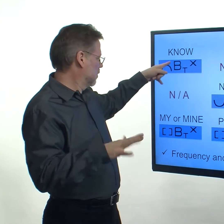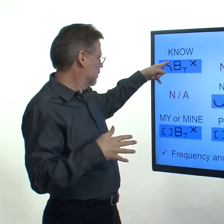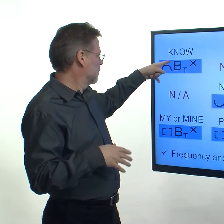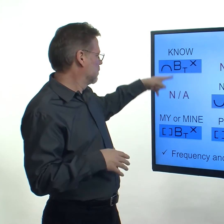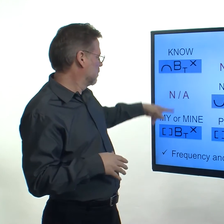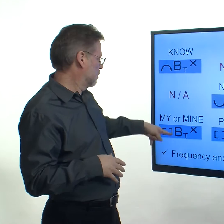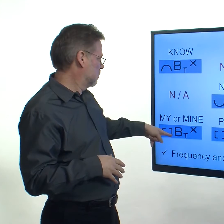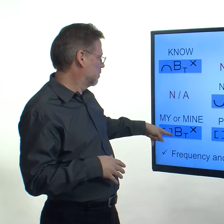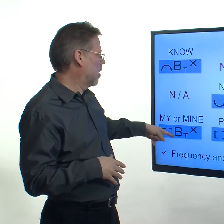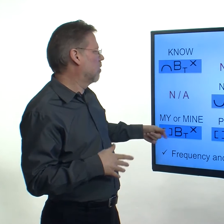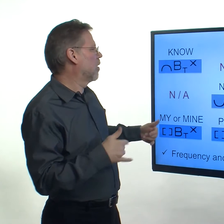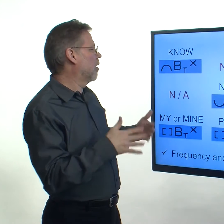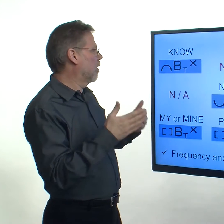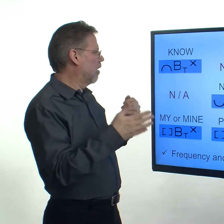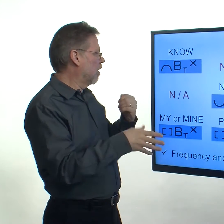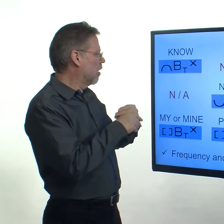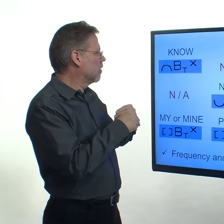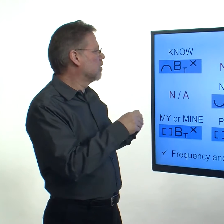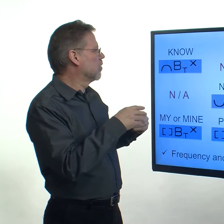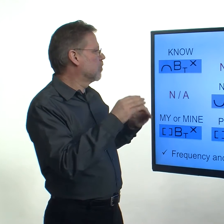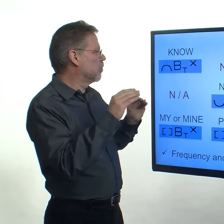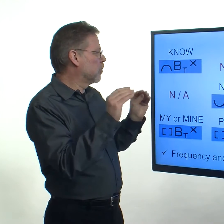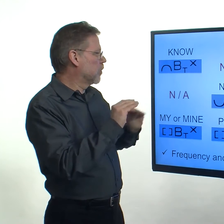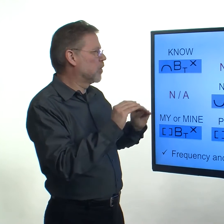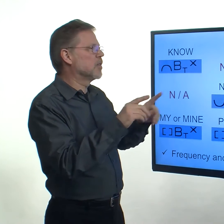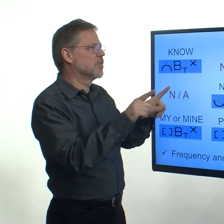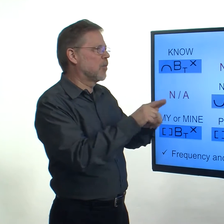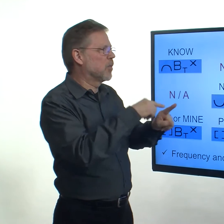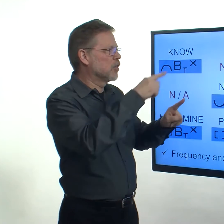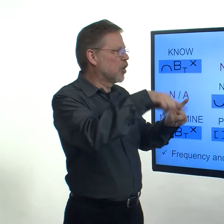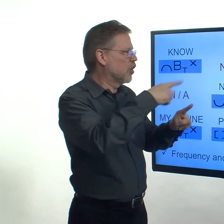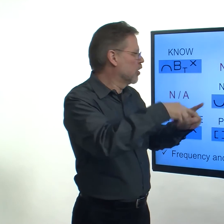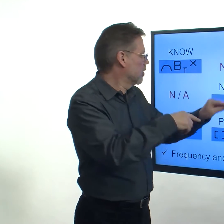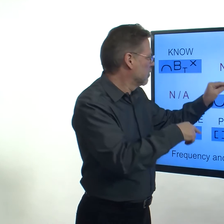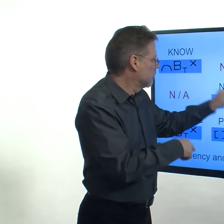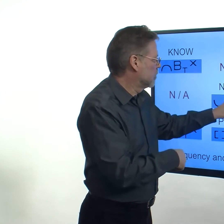shown you these two and I’ve added ones with that same circular movement. I’ll show